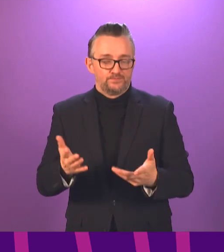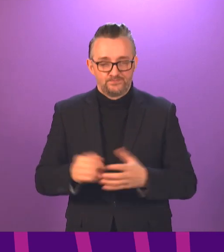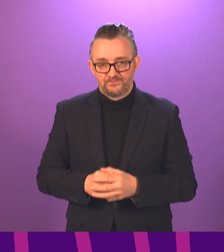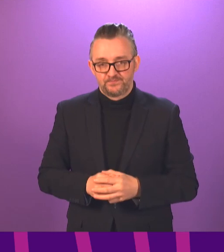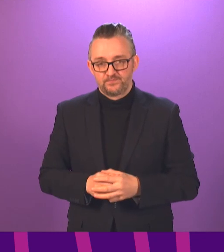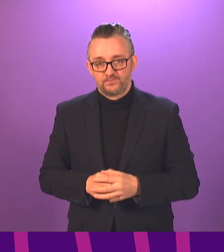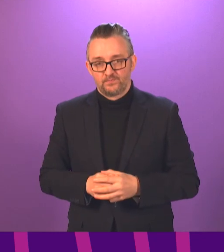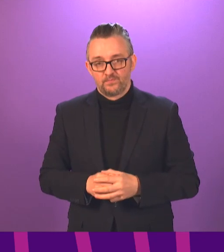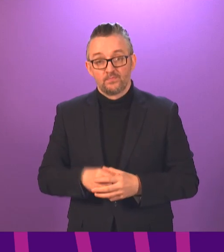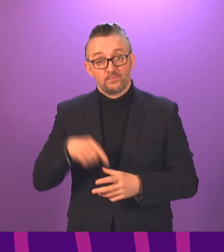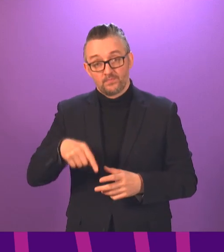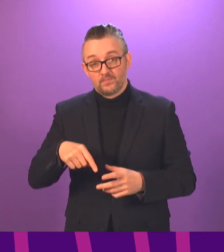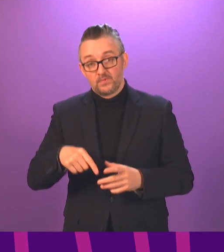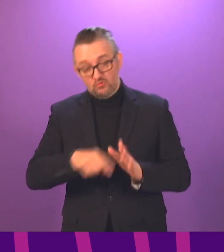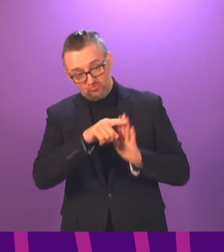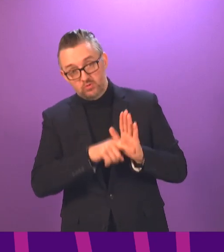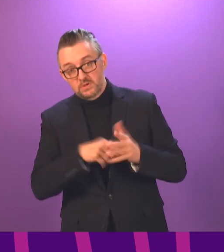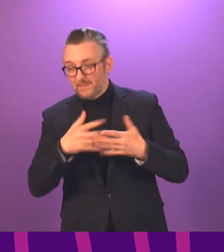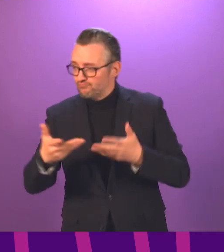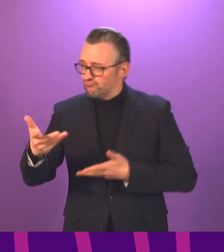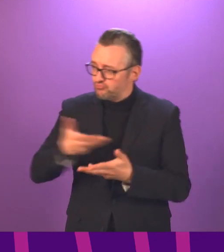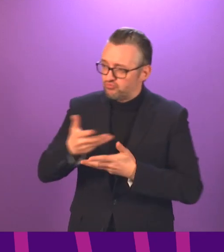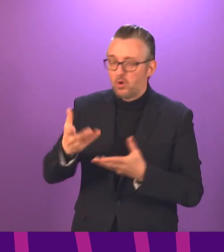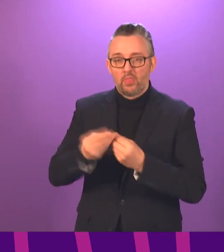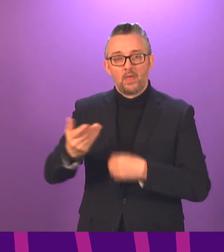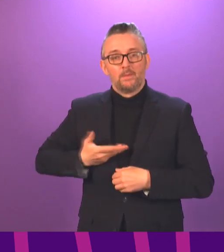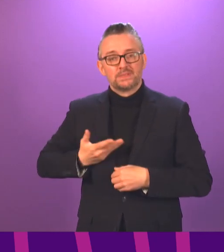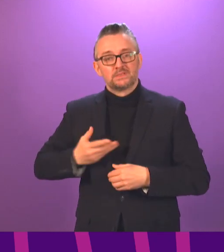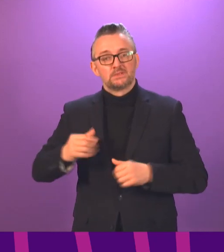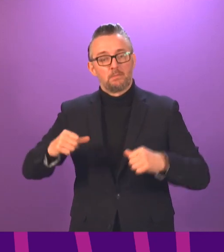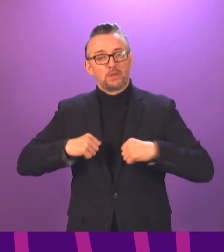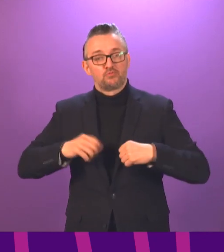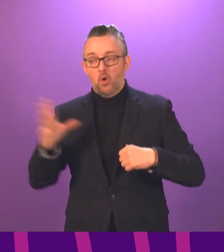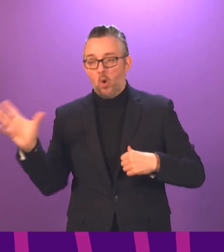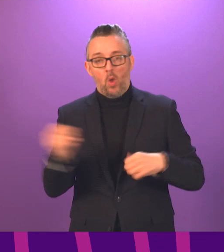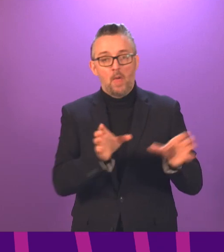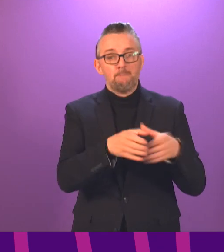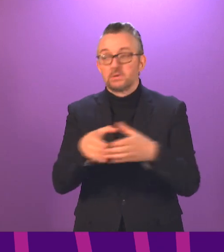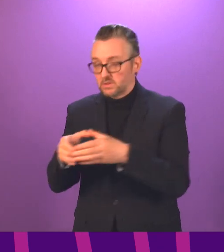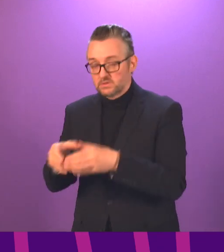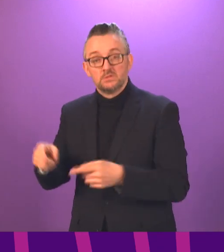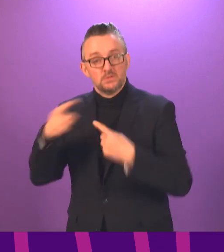Those limitations have been discussed in recent weeks with the business managers of all parties, and I believe that all parties are supportive of them.